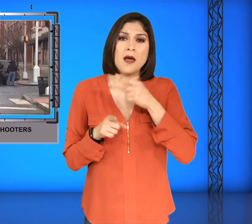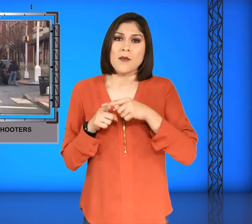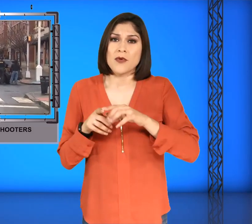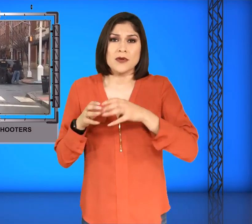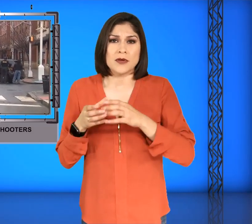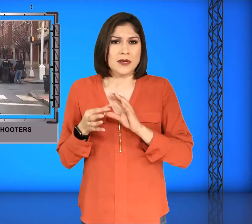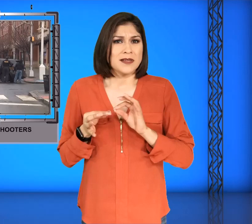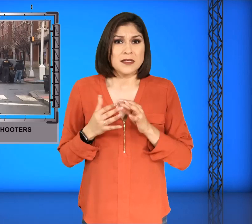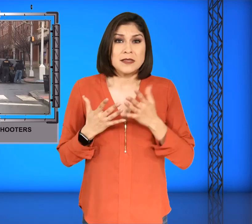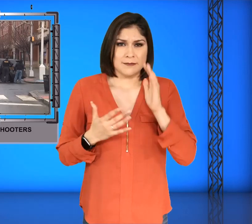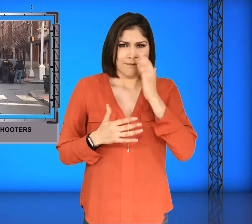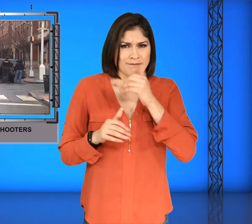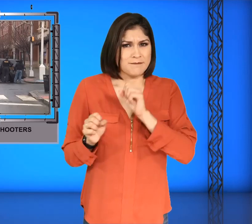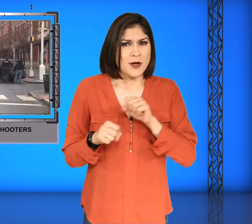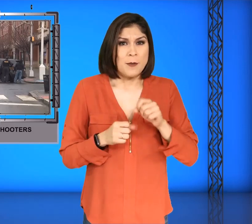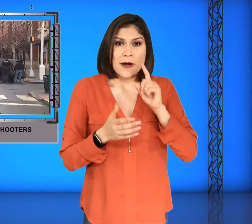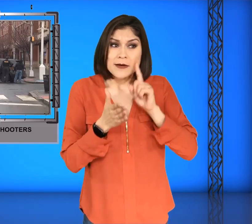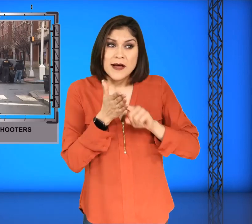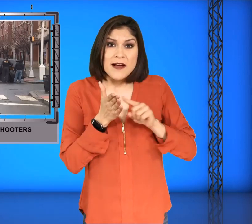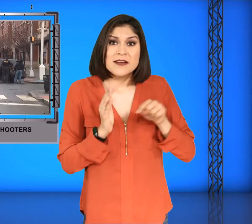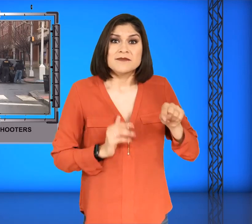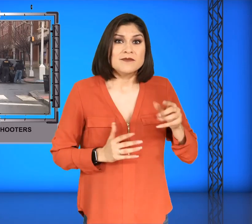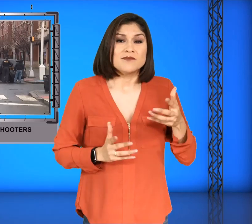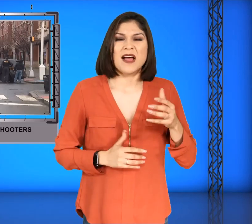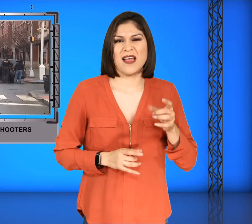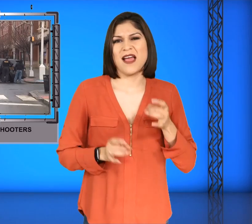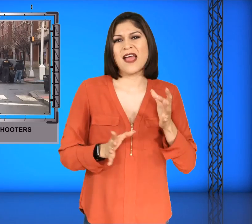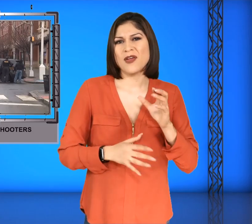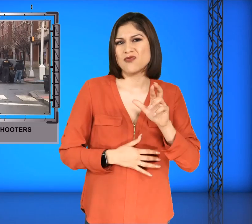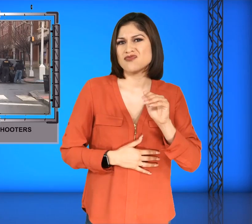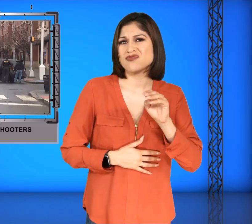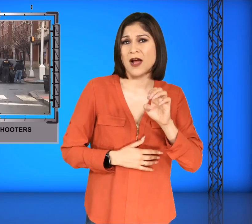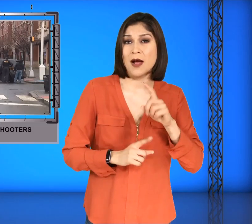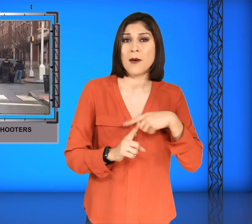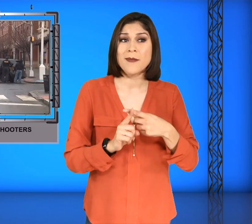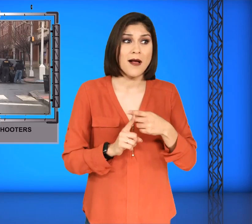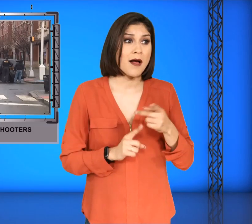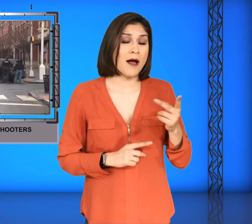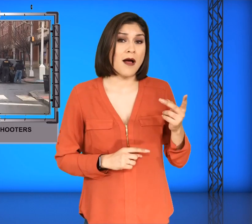Express say investigators are likely focusing on whether was a hate crime and whether the